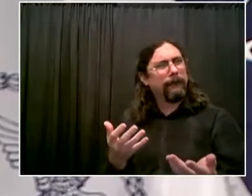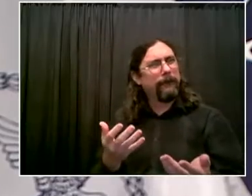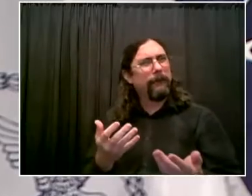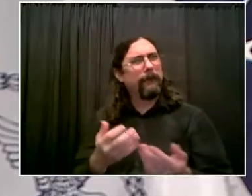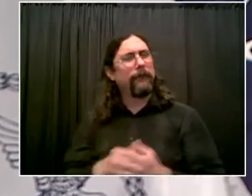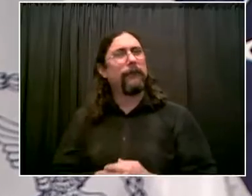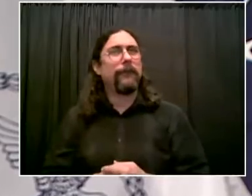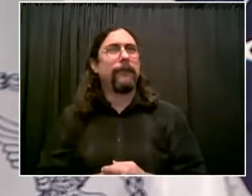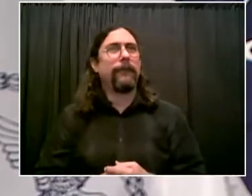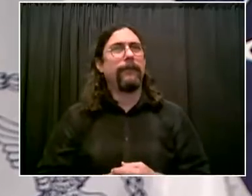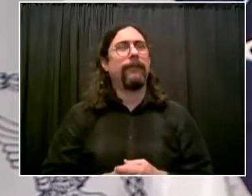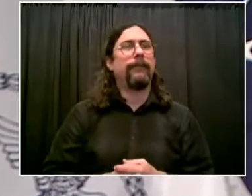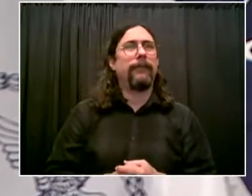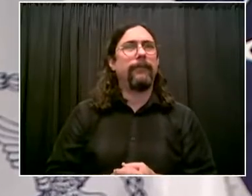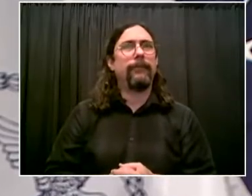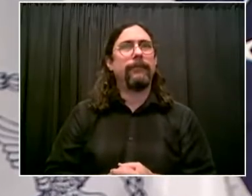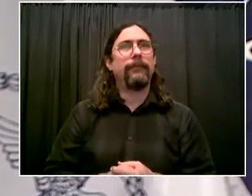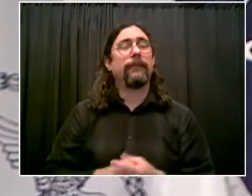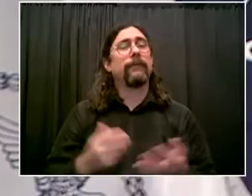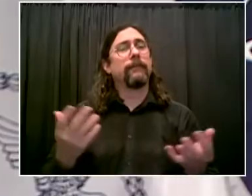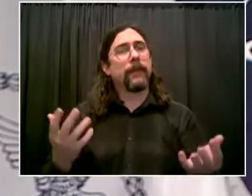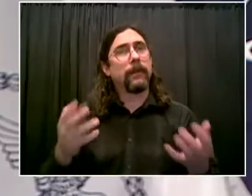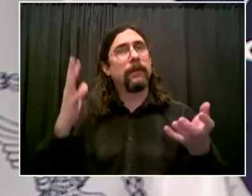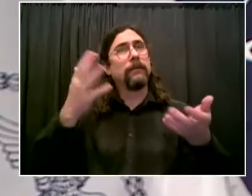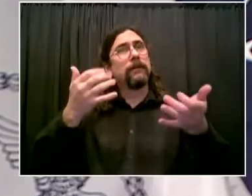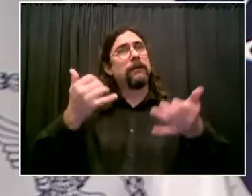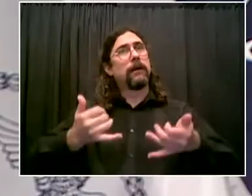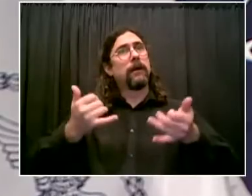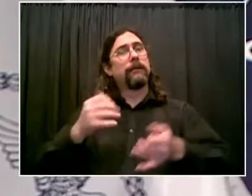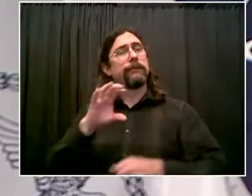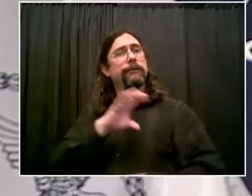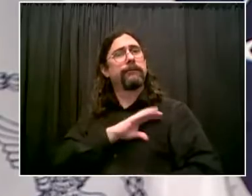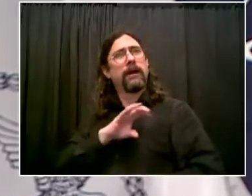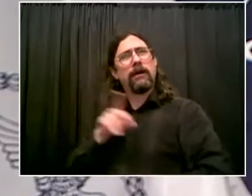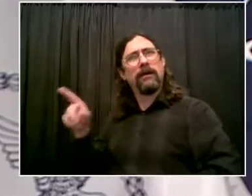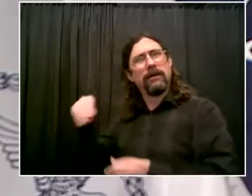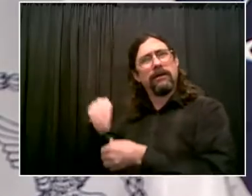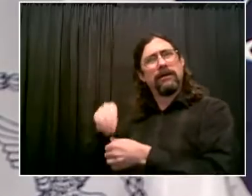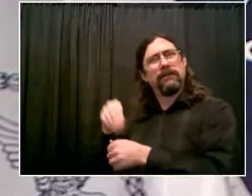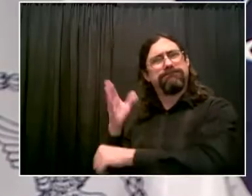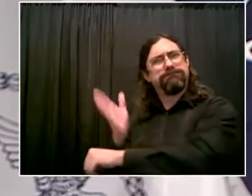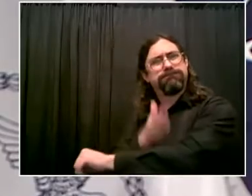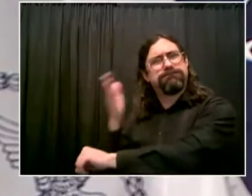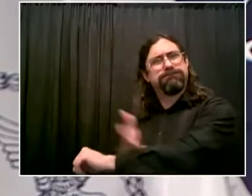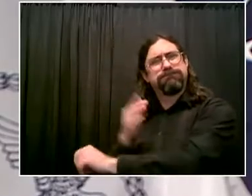YEAR ON HOW THEY ARE JUST BEGINNINGT O BE FELT, THE